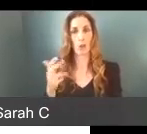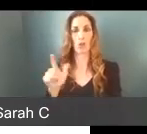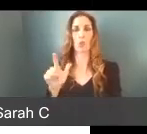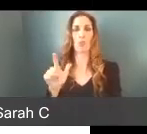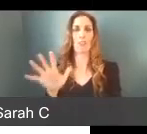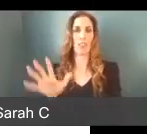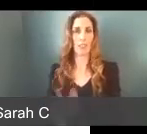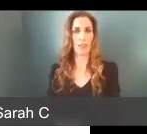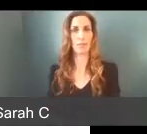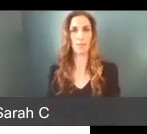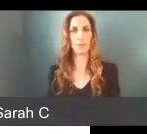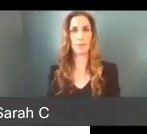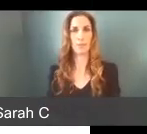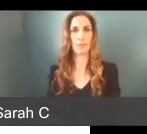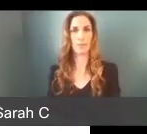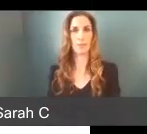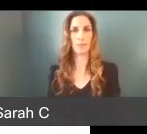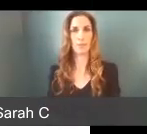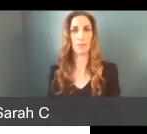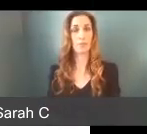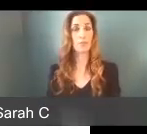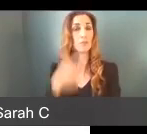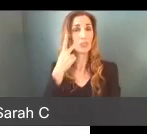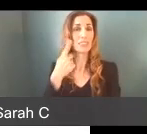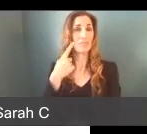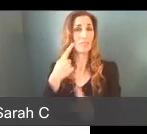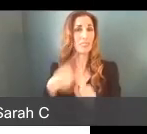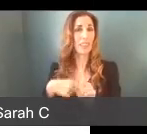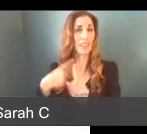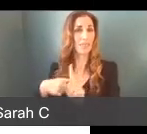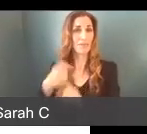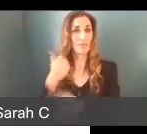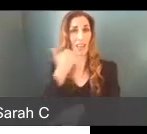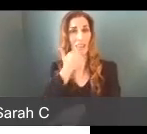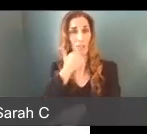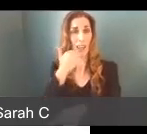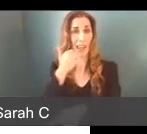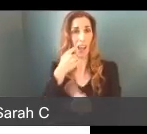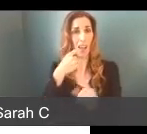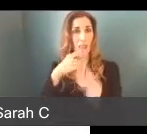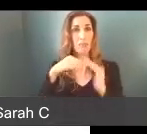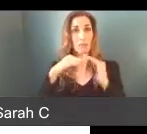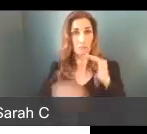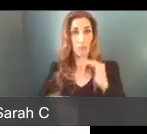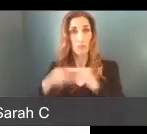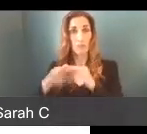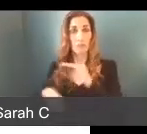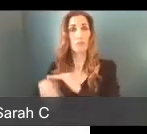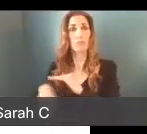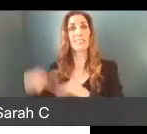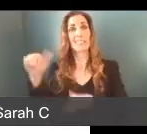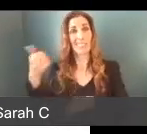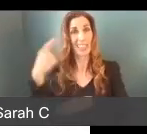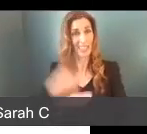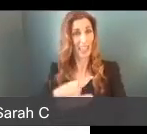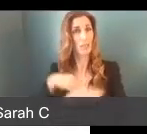and you can see that the daily positivity rate fell below 5% on 10 of those days in the last